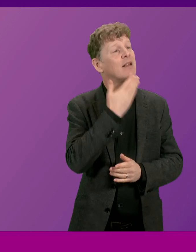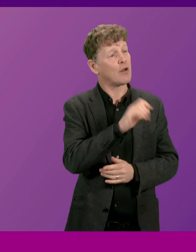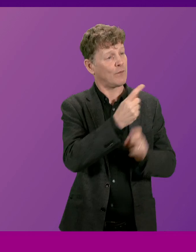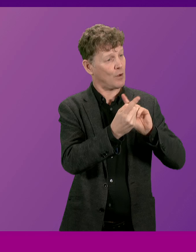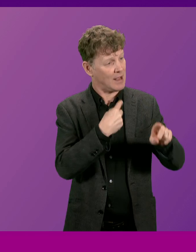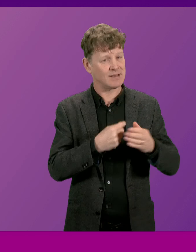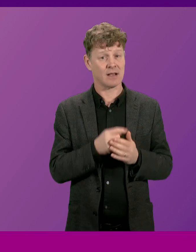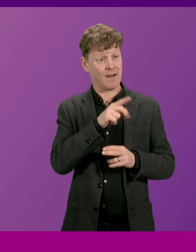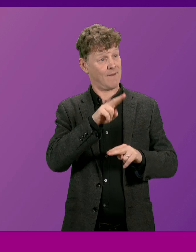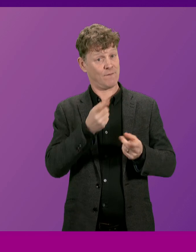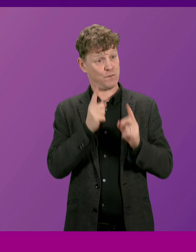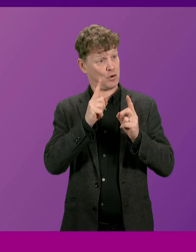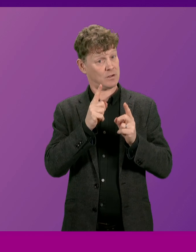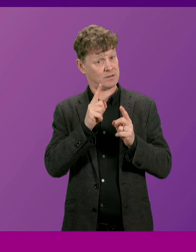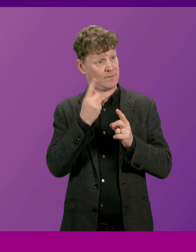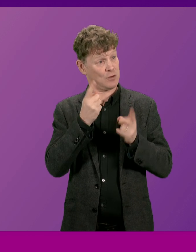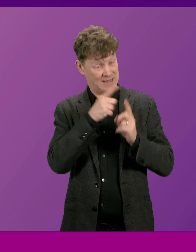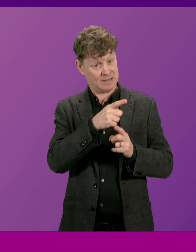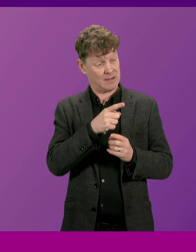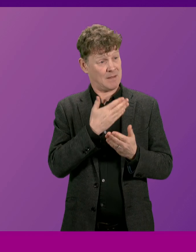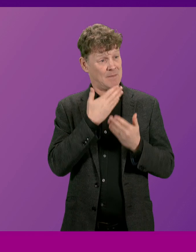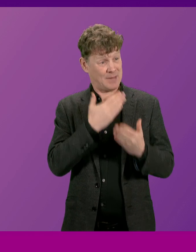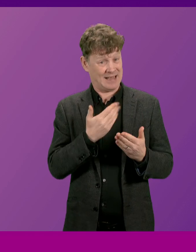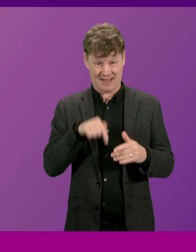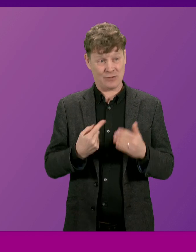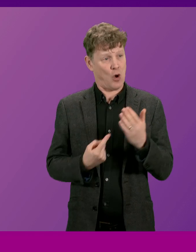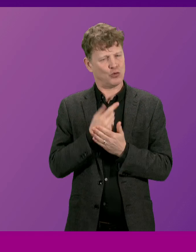Will the First Minister take the opportunity to commend the responsible breeders and rescue